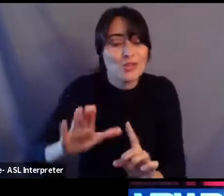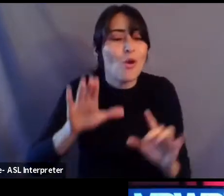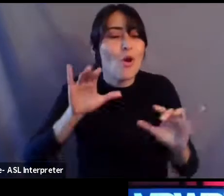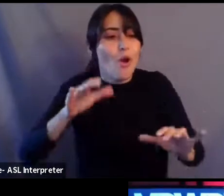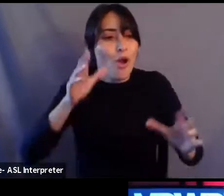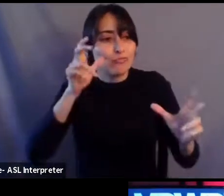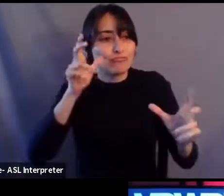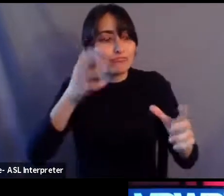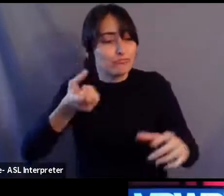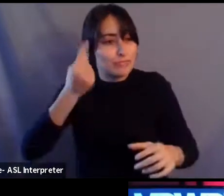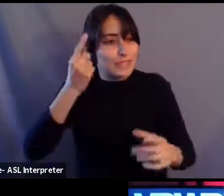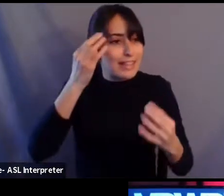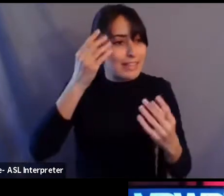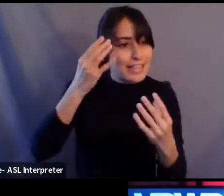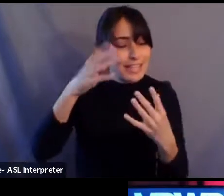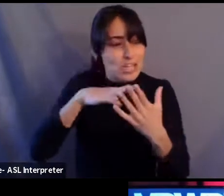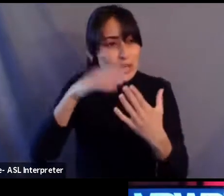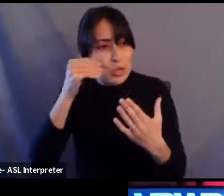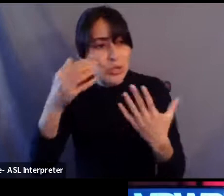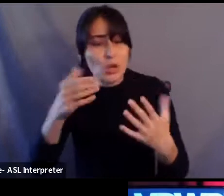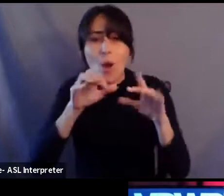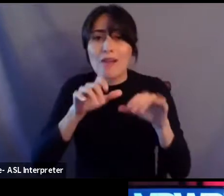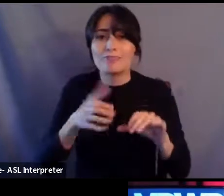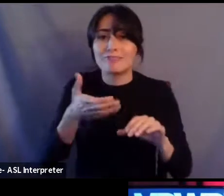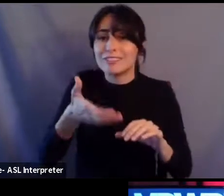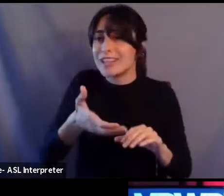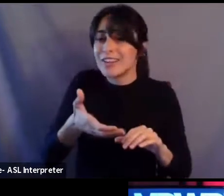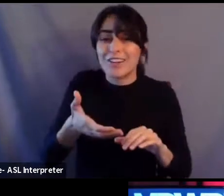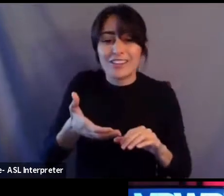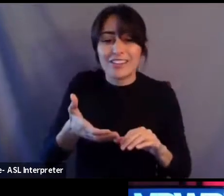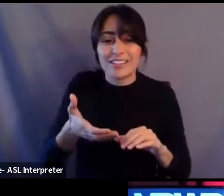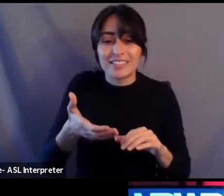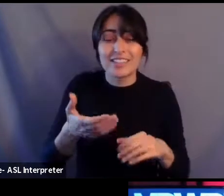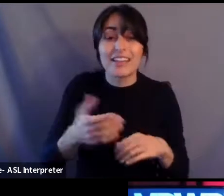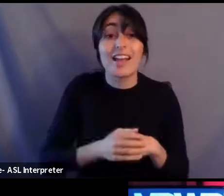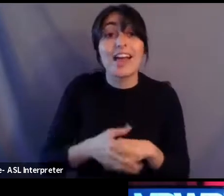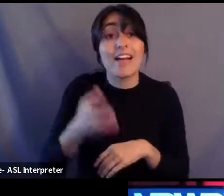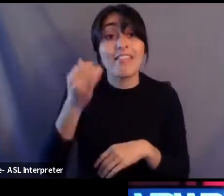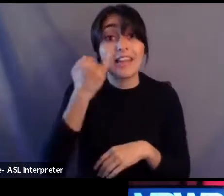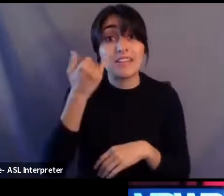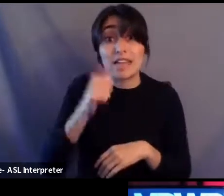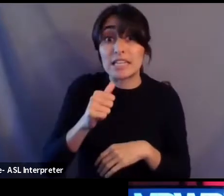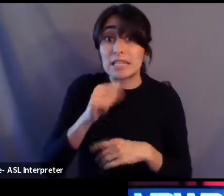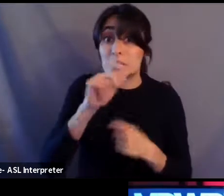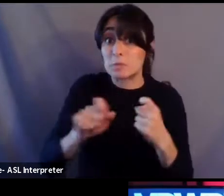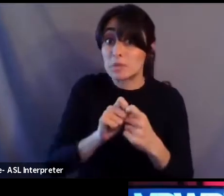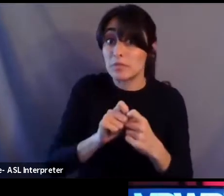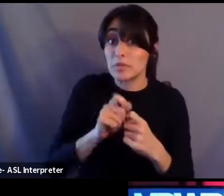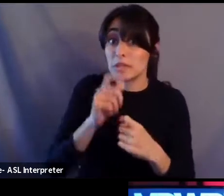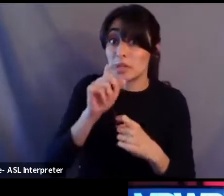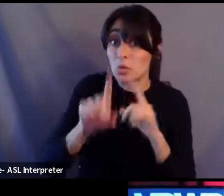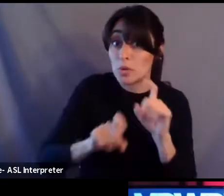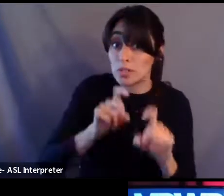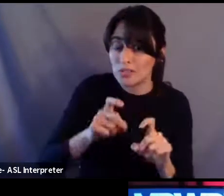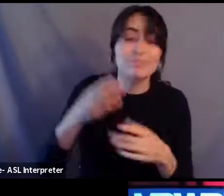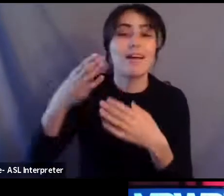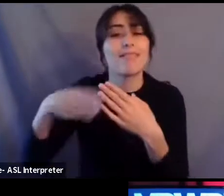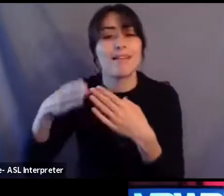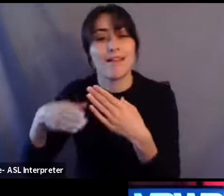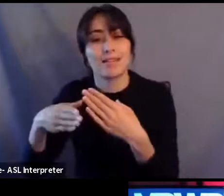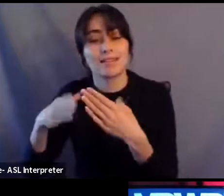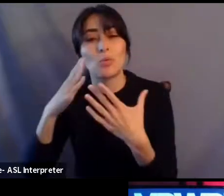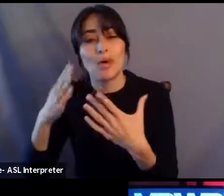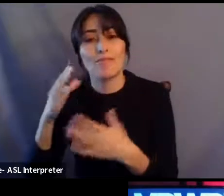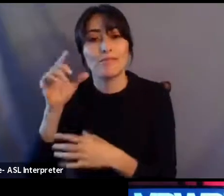the conversation. If you have specific questions, we will spend time at the end on the Q&A so use